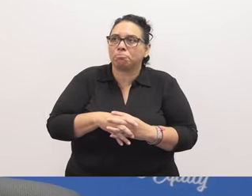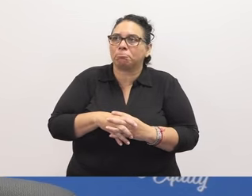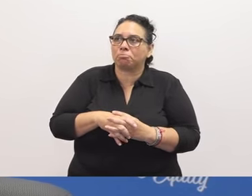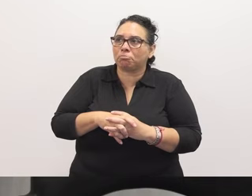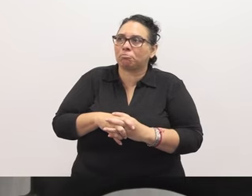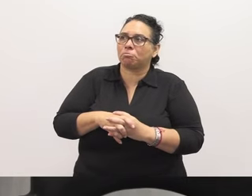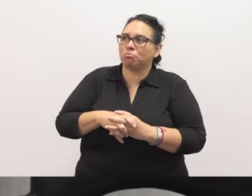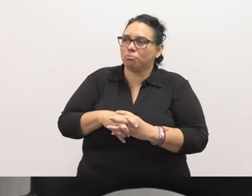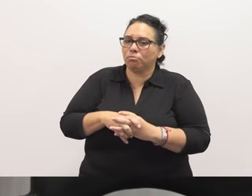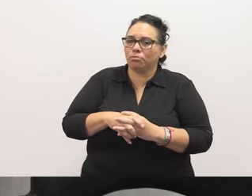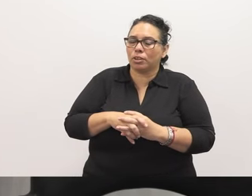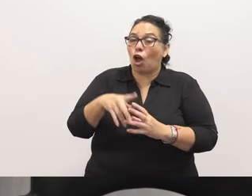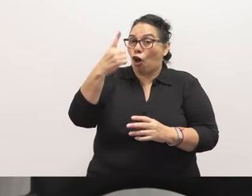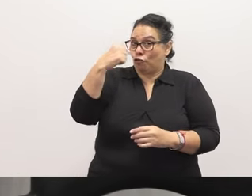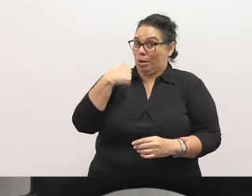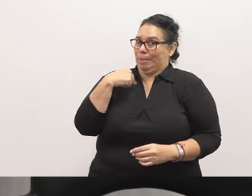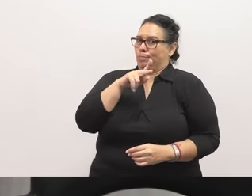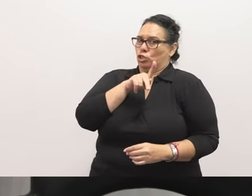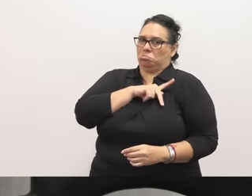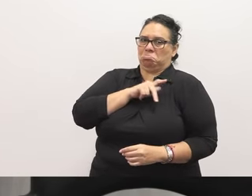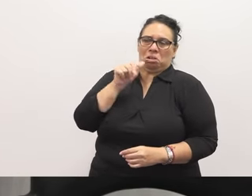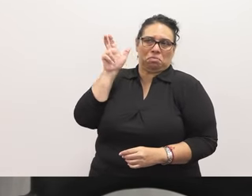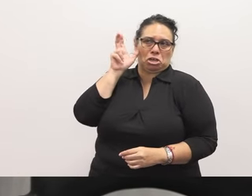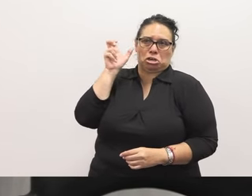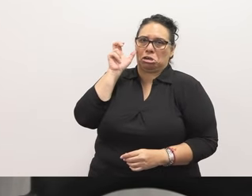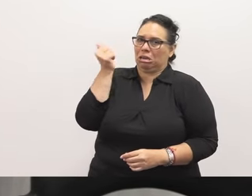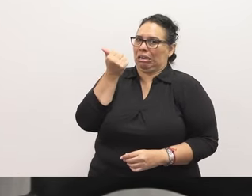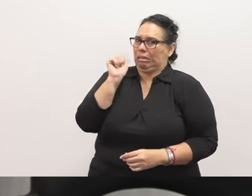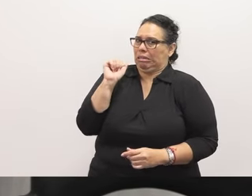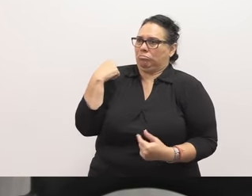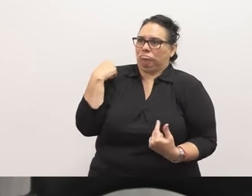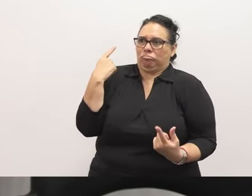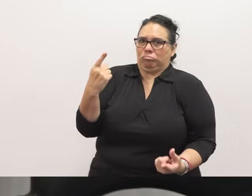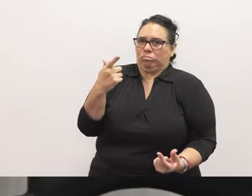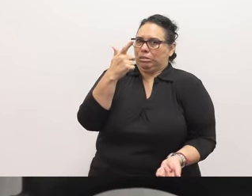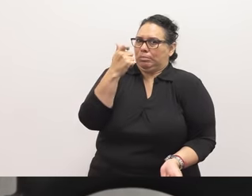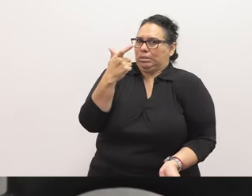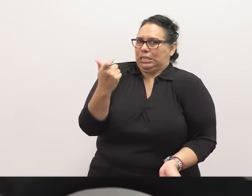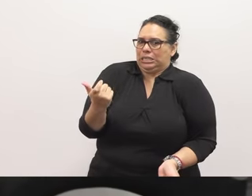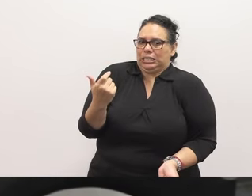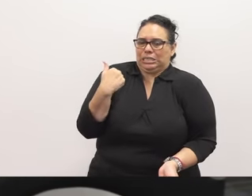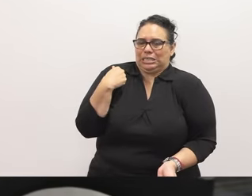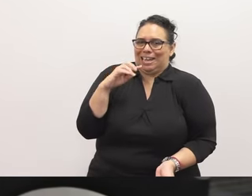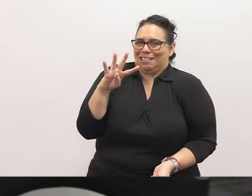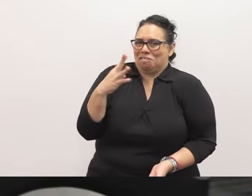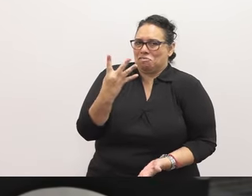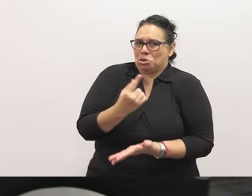For me personally, I haven't heard anything yet so far, 'cause it's still like the fourth week of school. [Juan Benitez] Yeah.